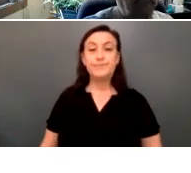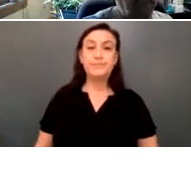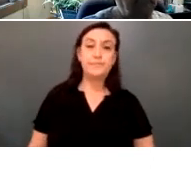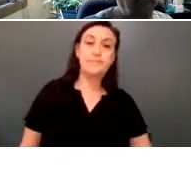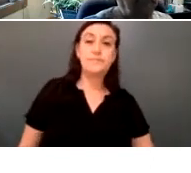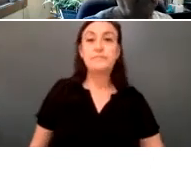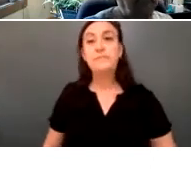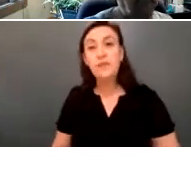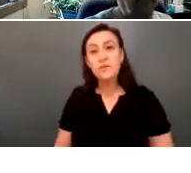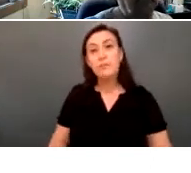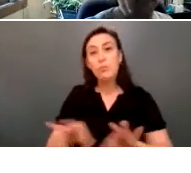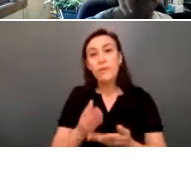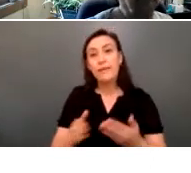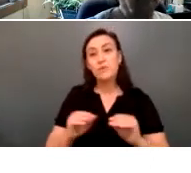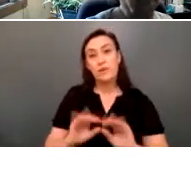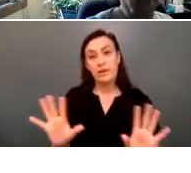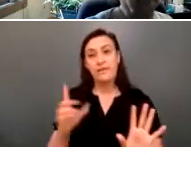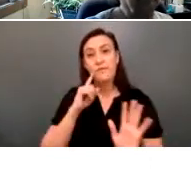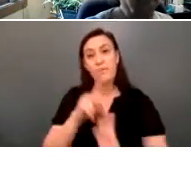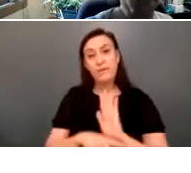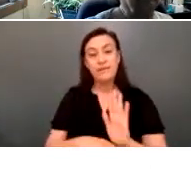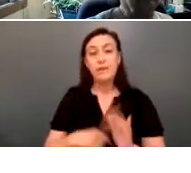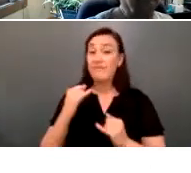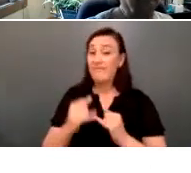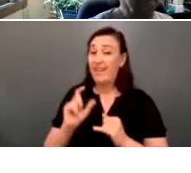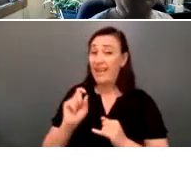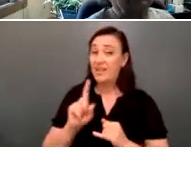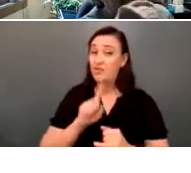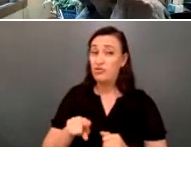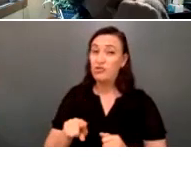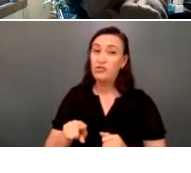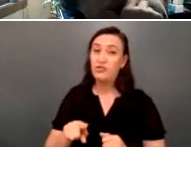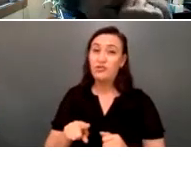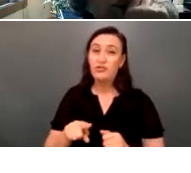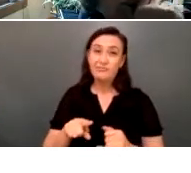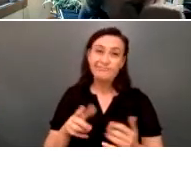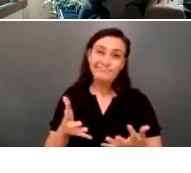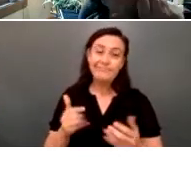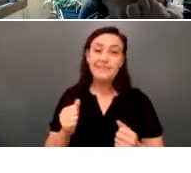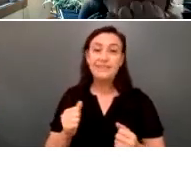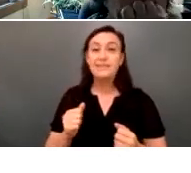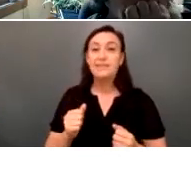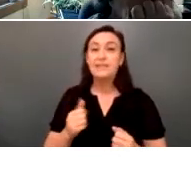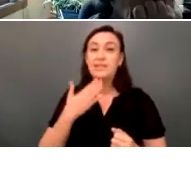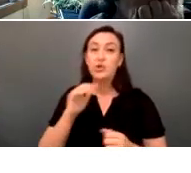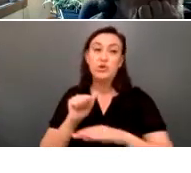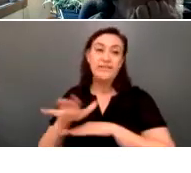So for like the the final finally and so this would be a good one to send into one of, like our inboxes at DHS.